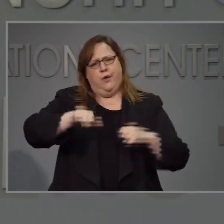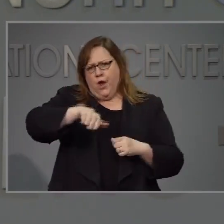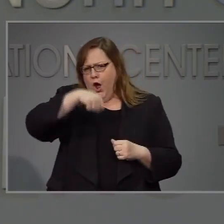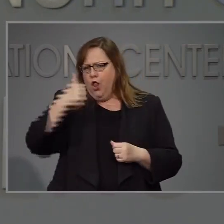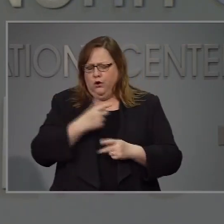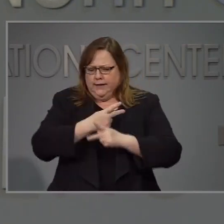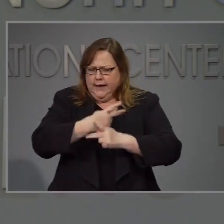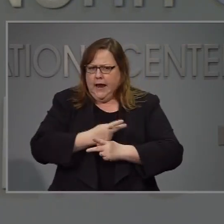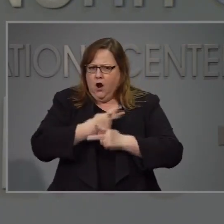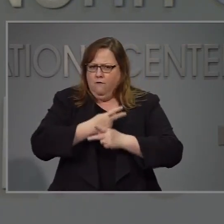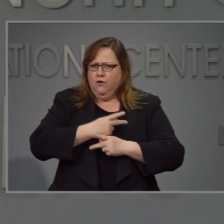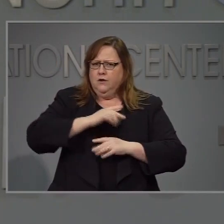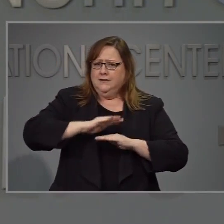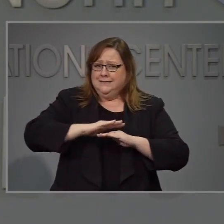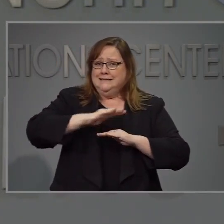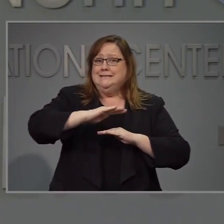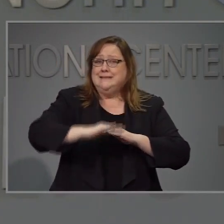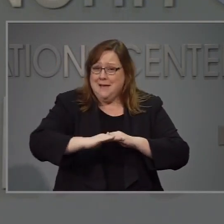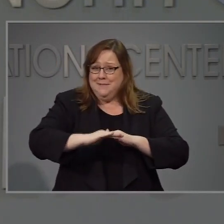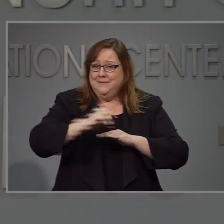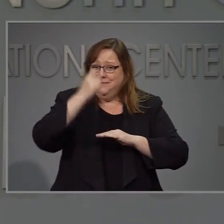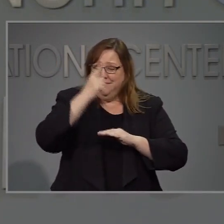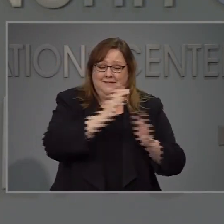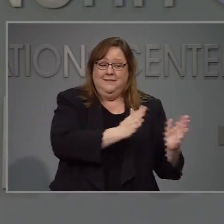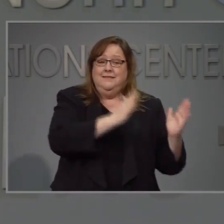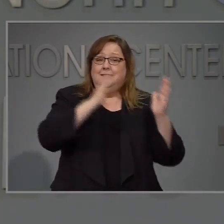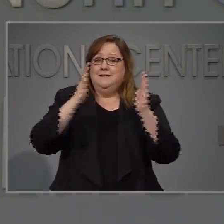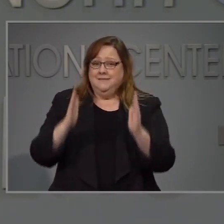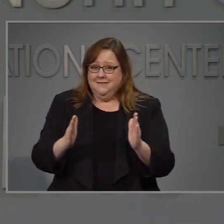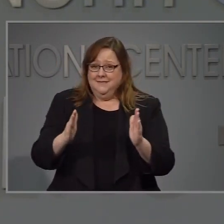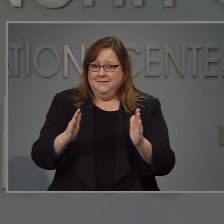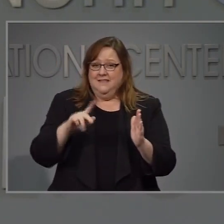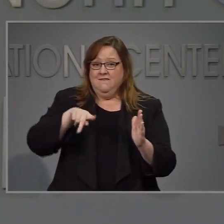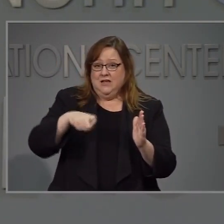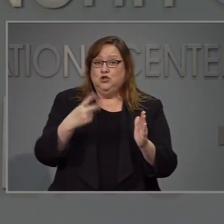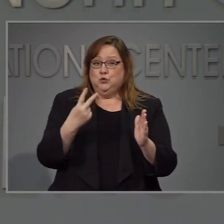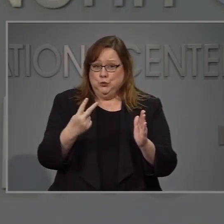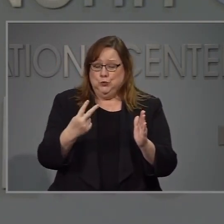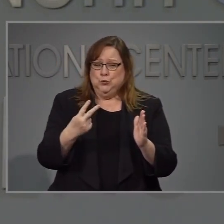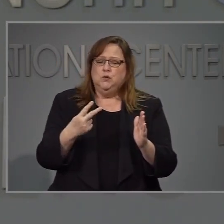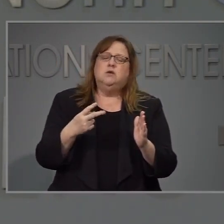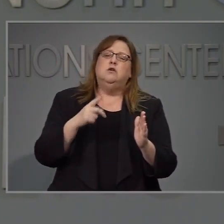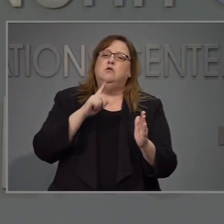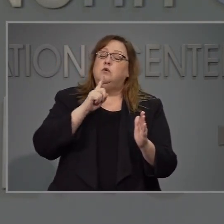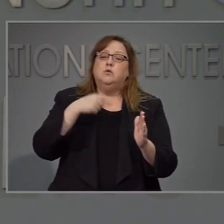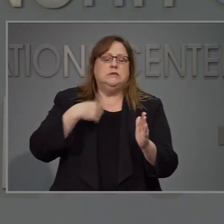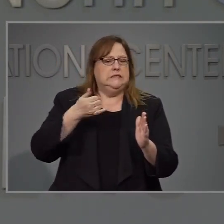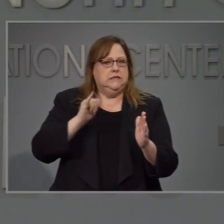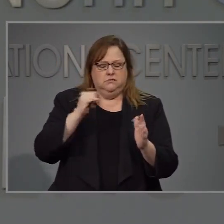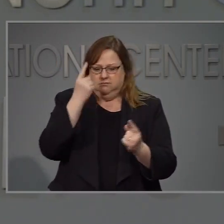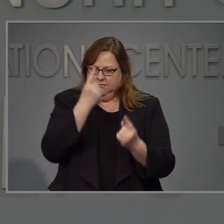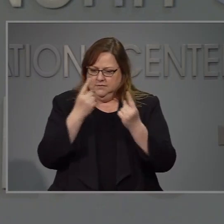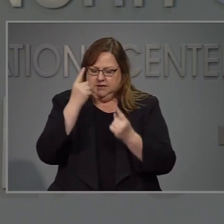ANNOUNCED THAT WE WERE ENTERING PHASE, ONE. TODAY WE'RE ANNOUNCING ANOTHER GRADUAL AND CAUTIOUS STEP. WHILE STILL